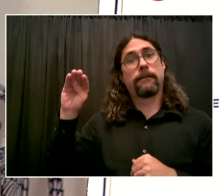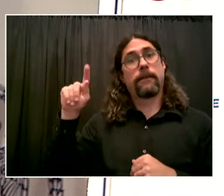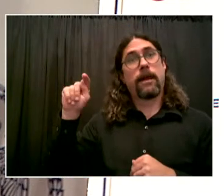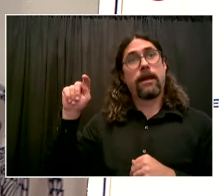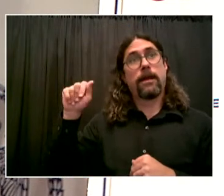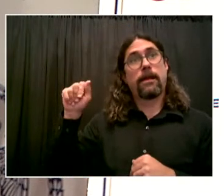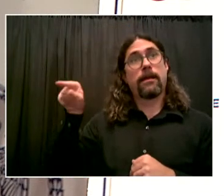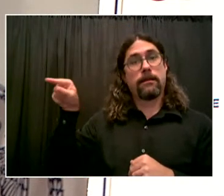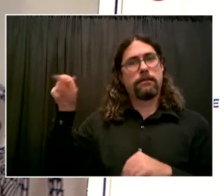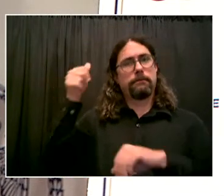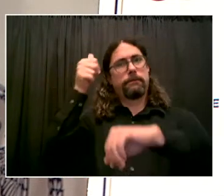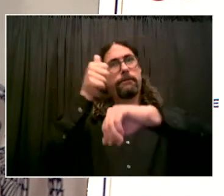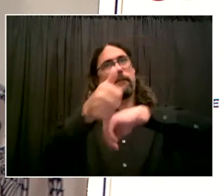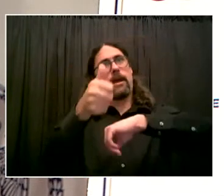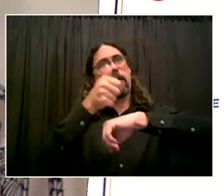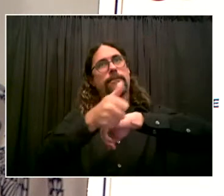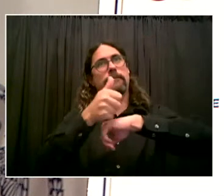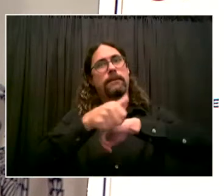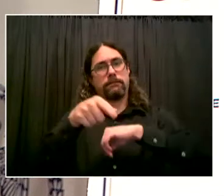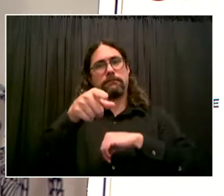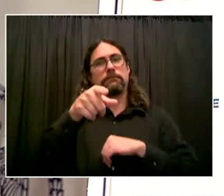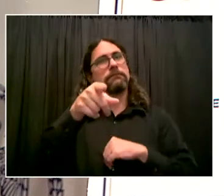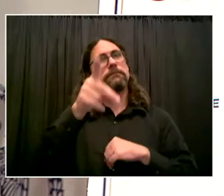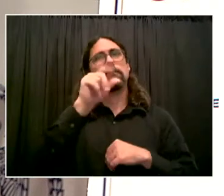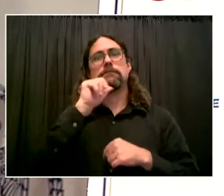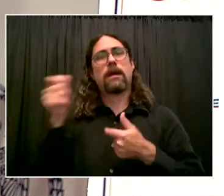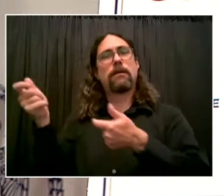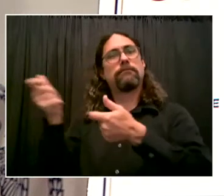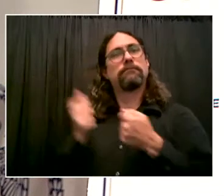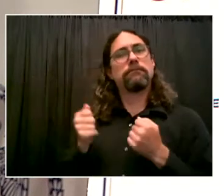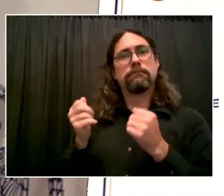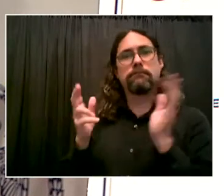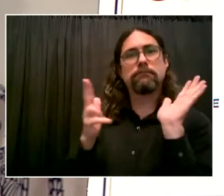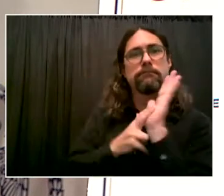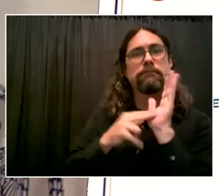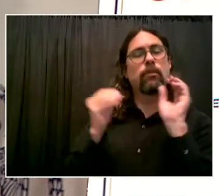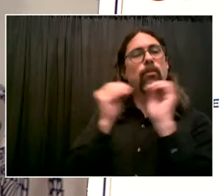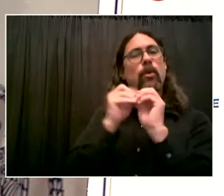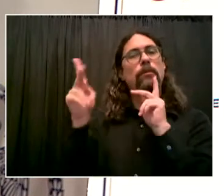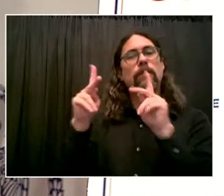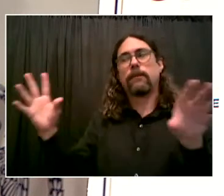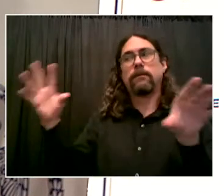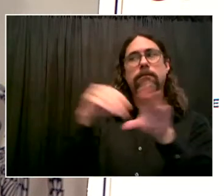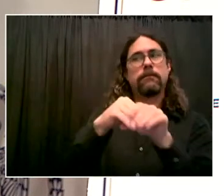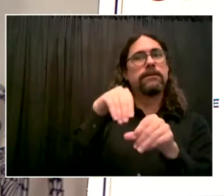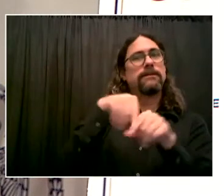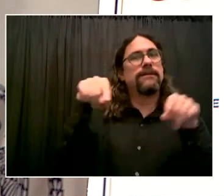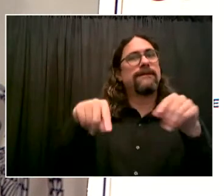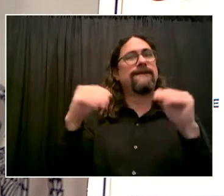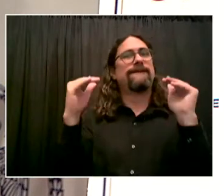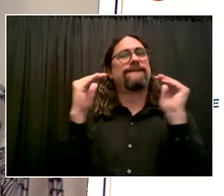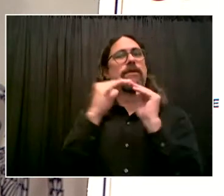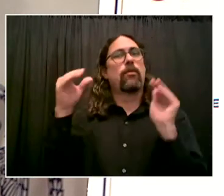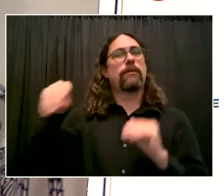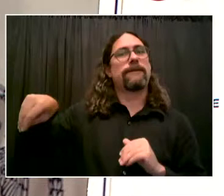THE CITY, YOUR ADMINISTRATION SHOULD BE DOING MORE TO GET PEOPLE ENROLLED NO LESS THAN A QUARTER MILLION,